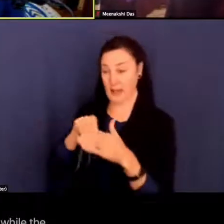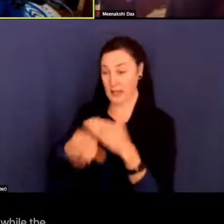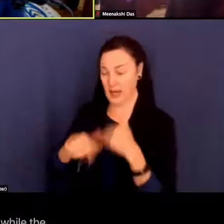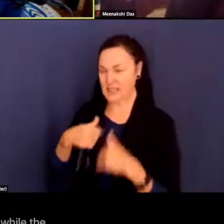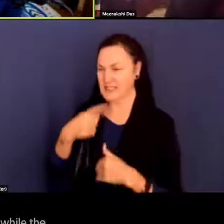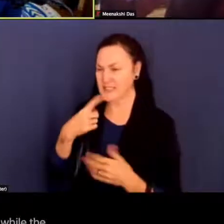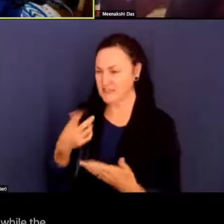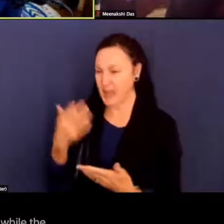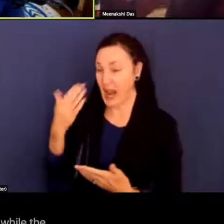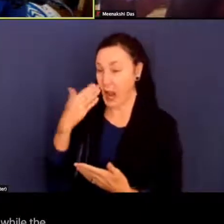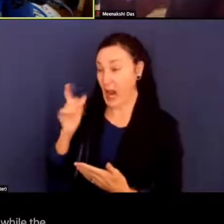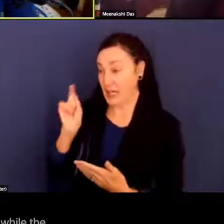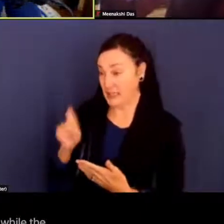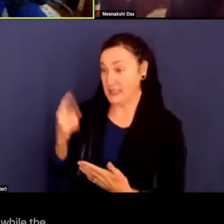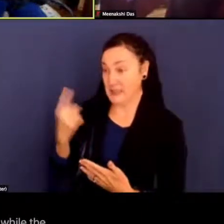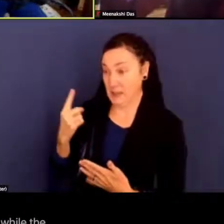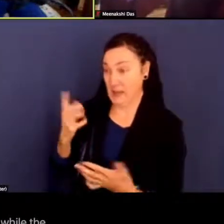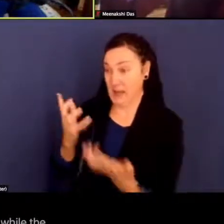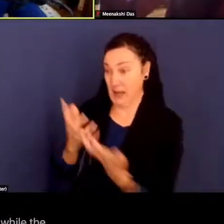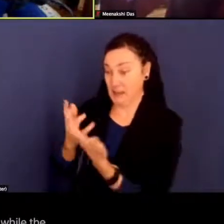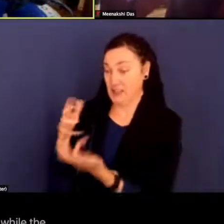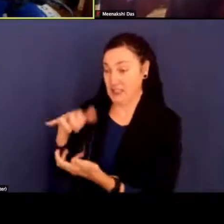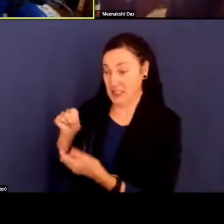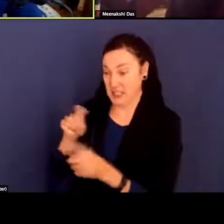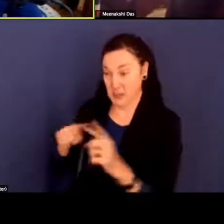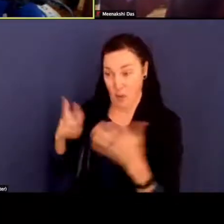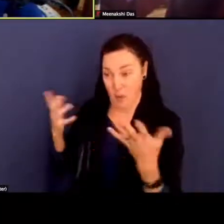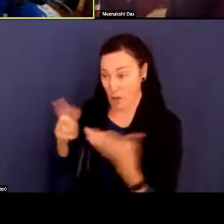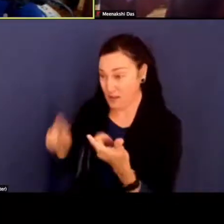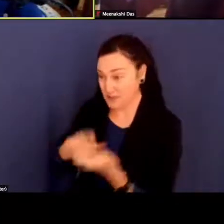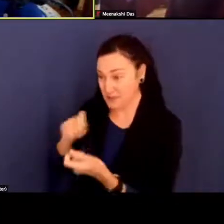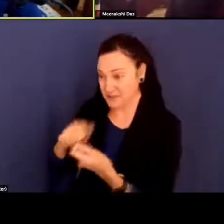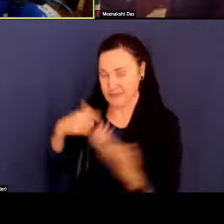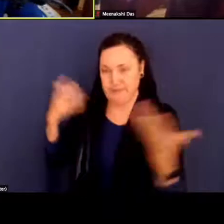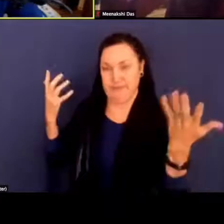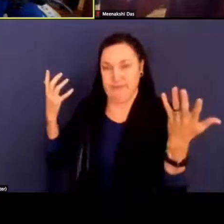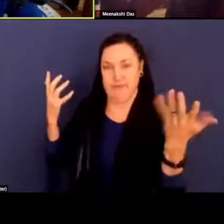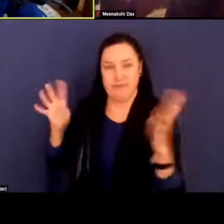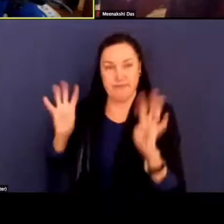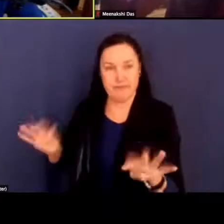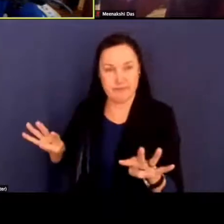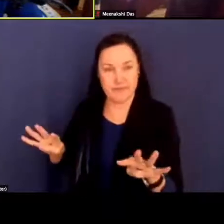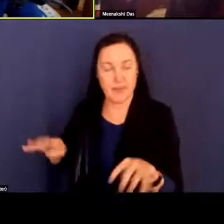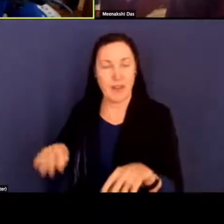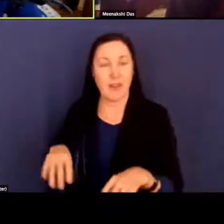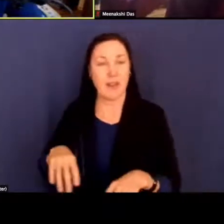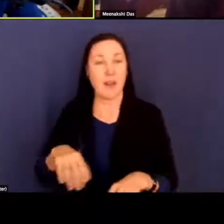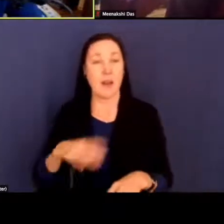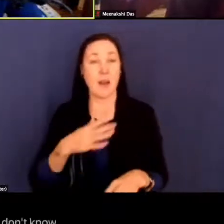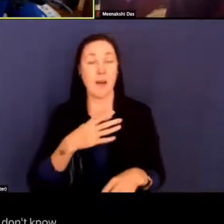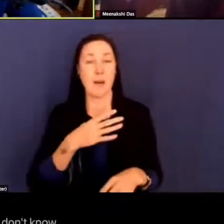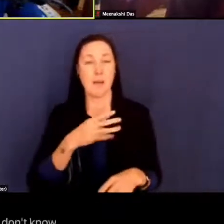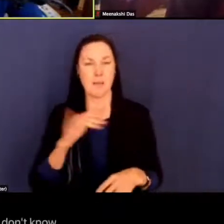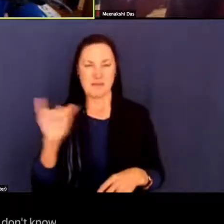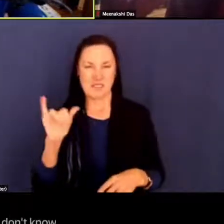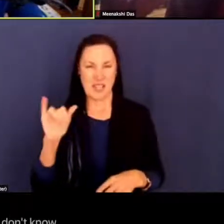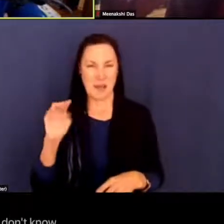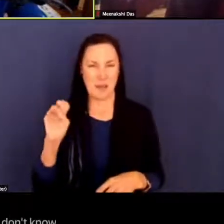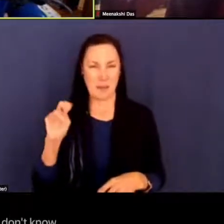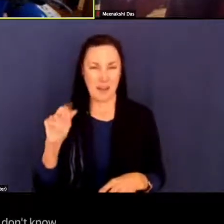I just don't know what I need. The professors like Meena there was a lot of judgment about